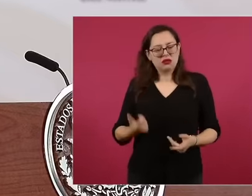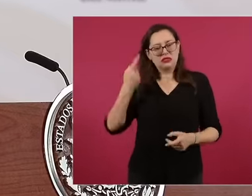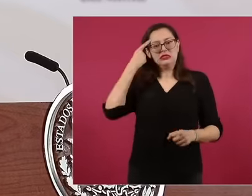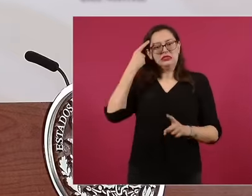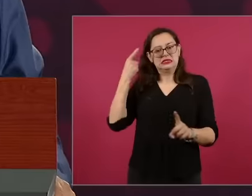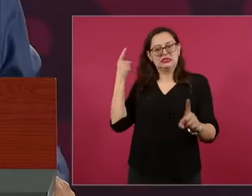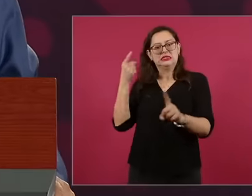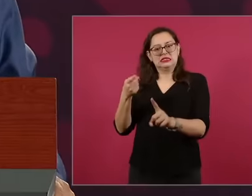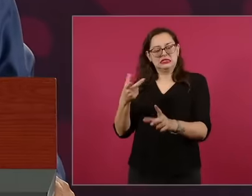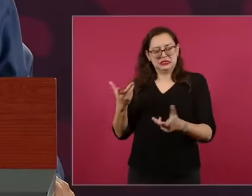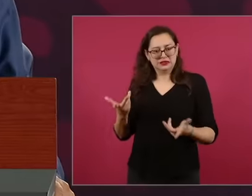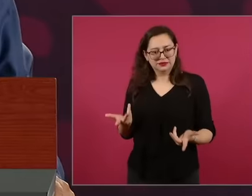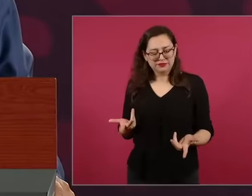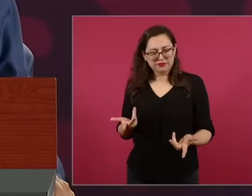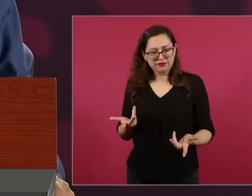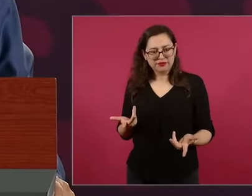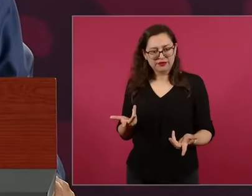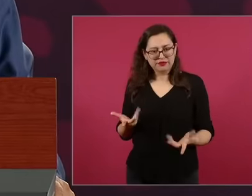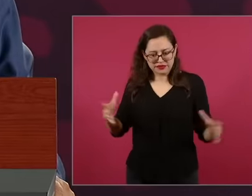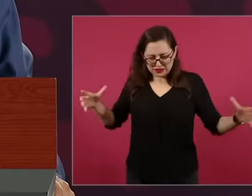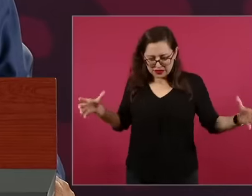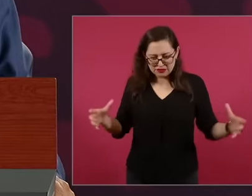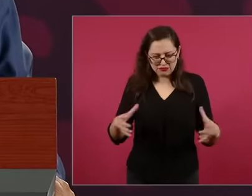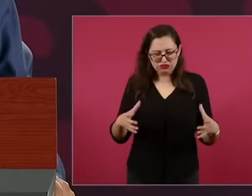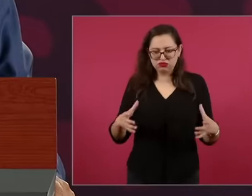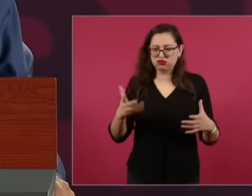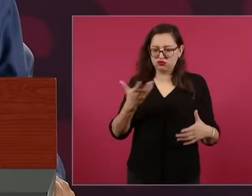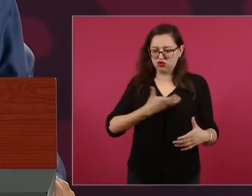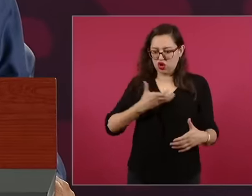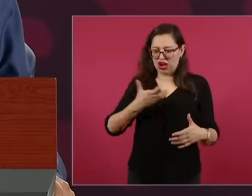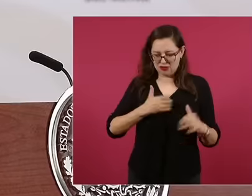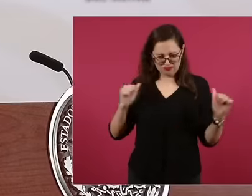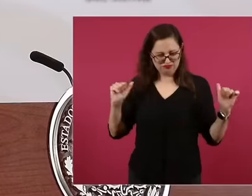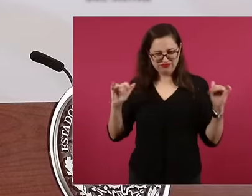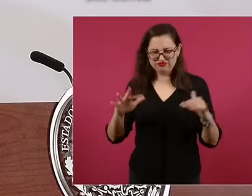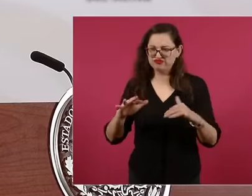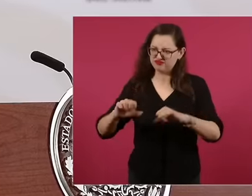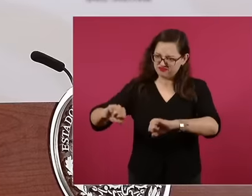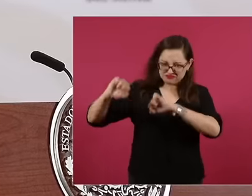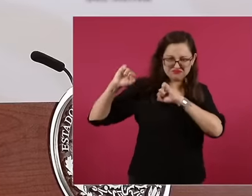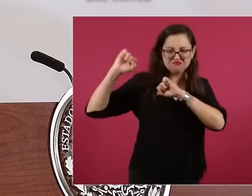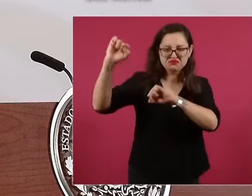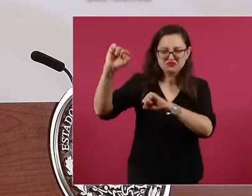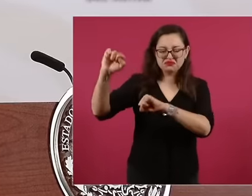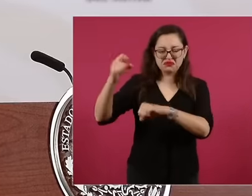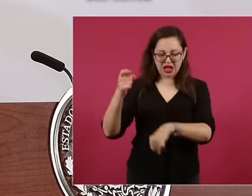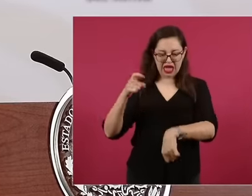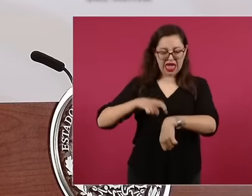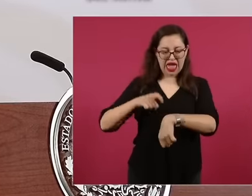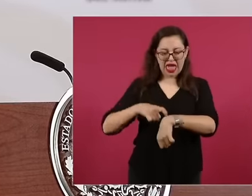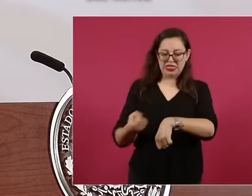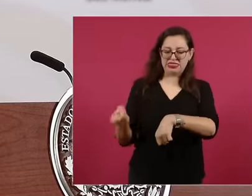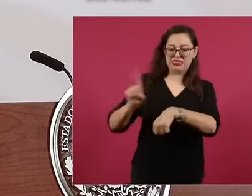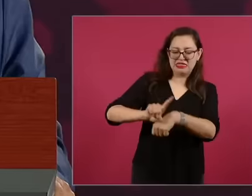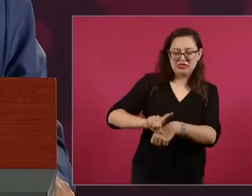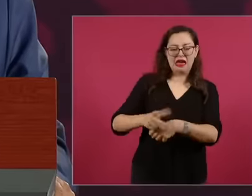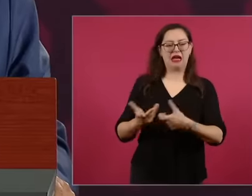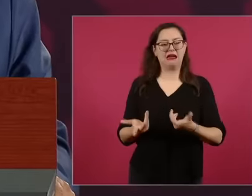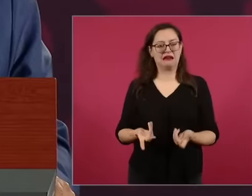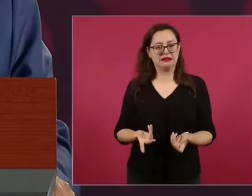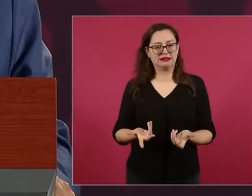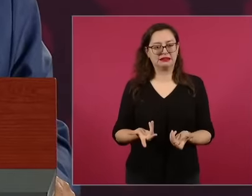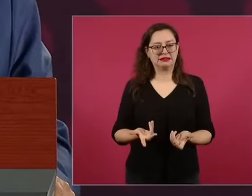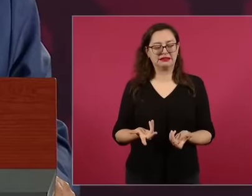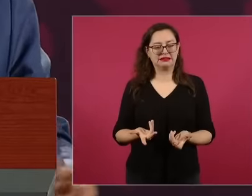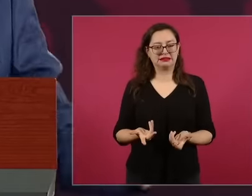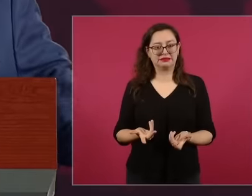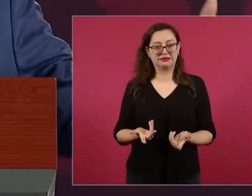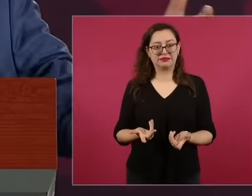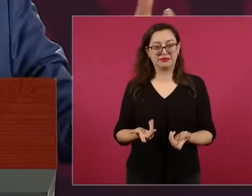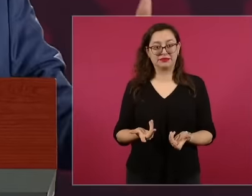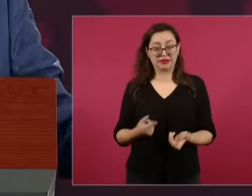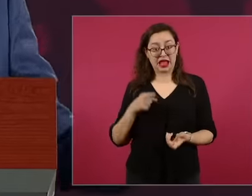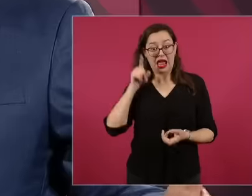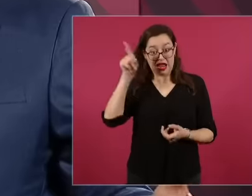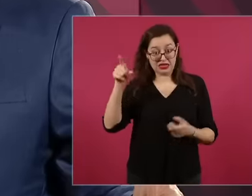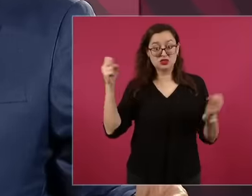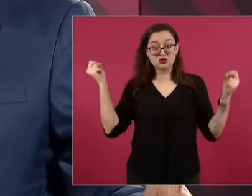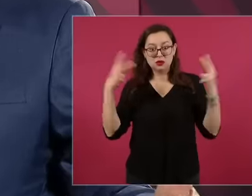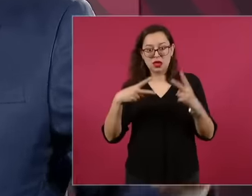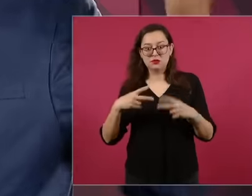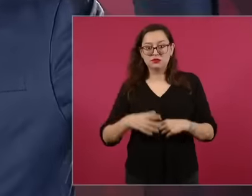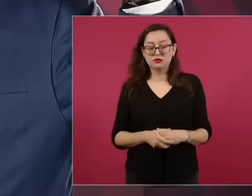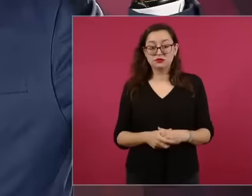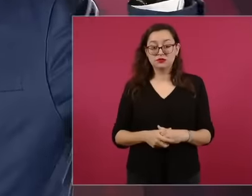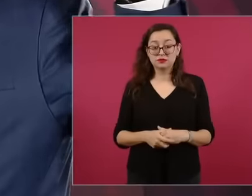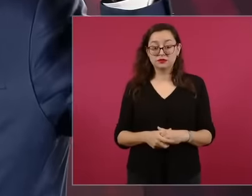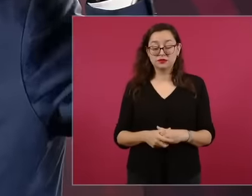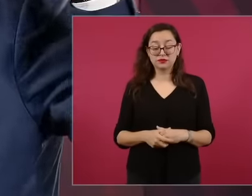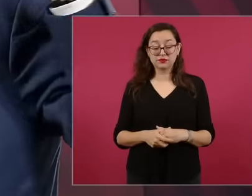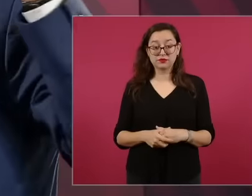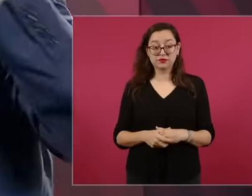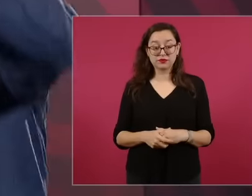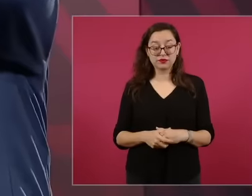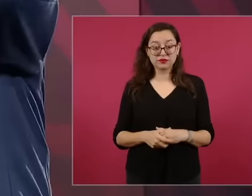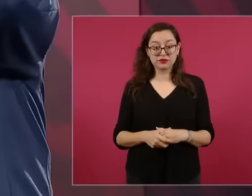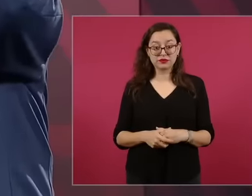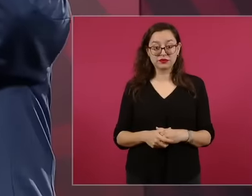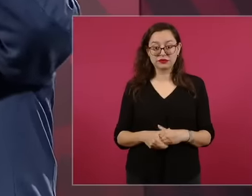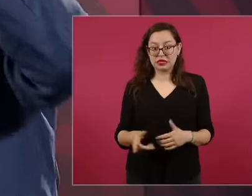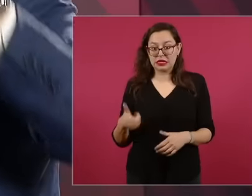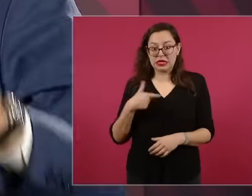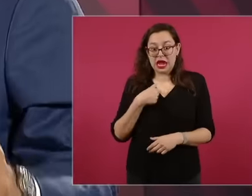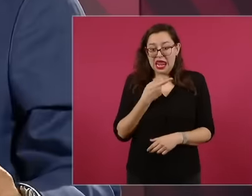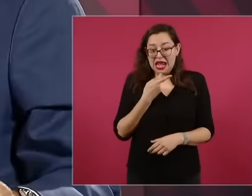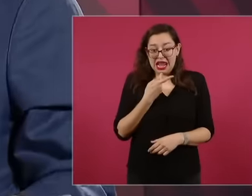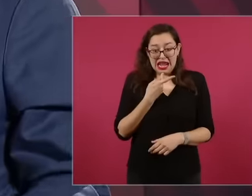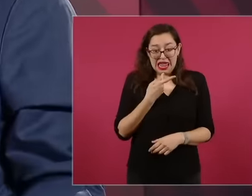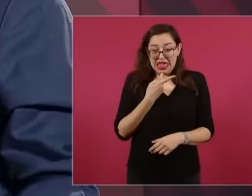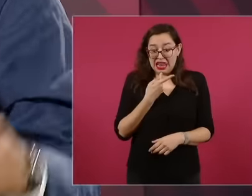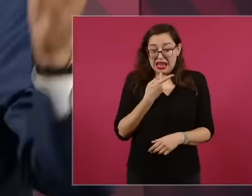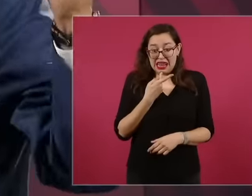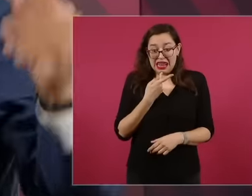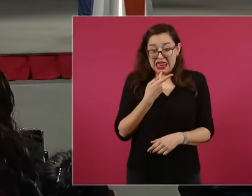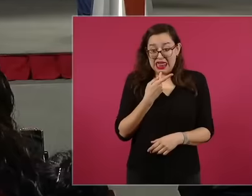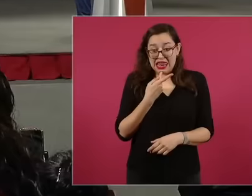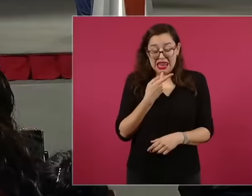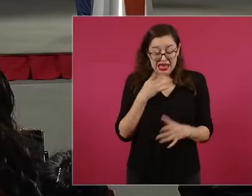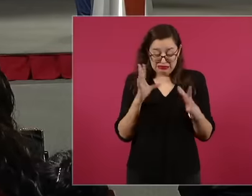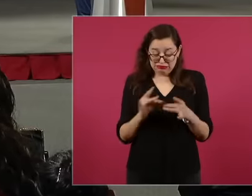group together in the Zócalo on such a day at such a time I'll wait for you there but this took a while I was a speech was a